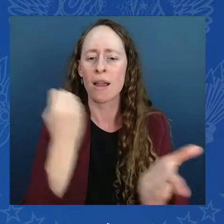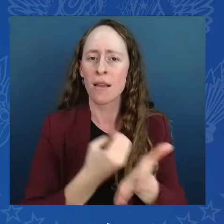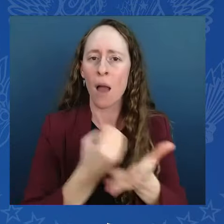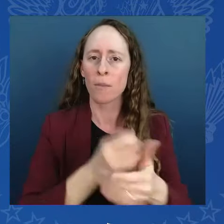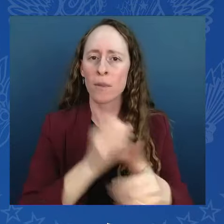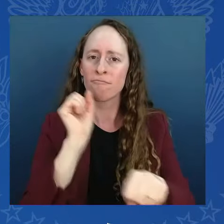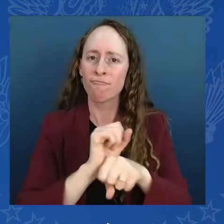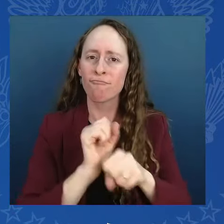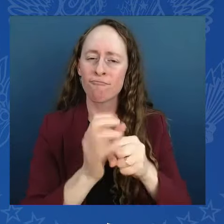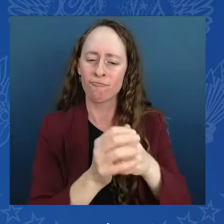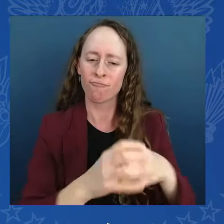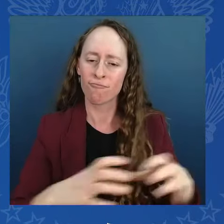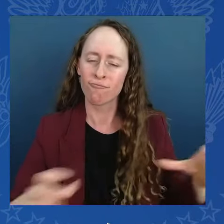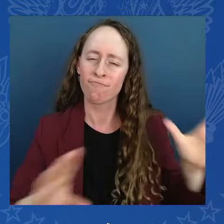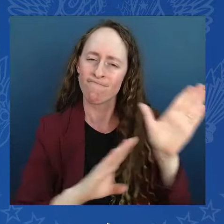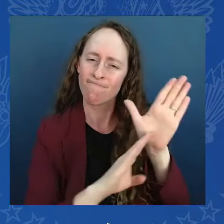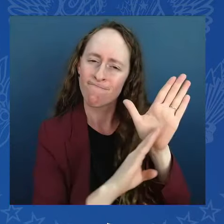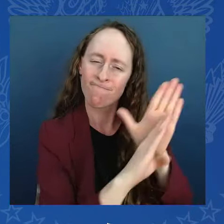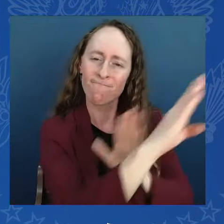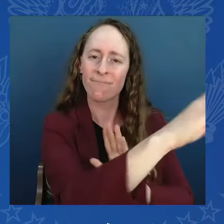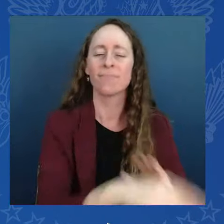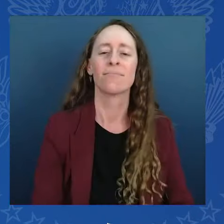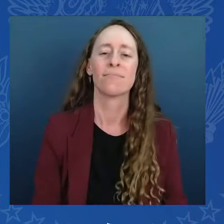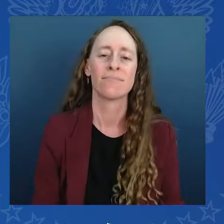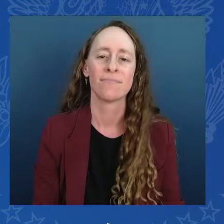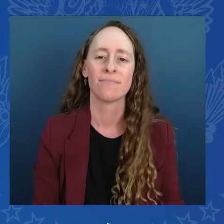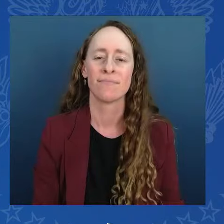Folks, let me close with this.